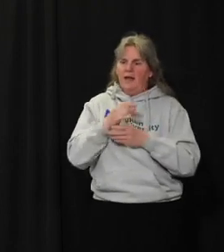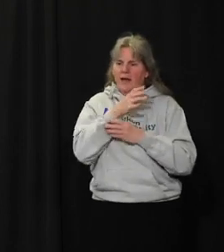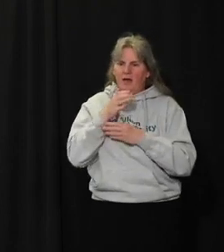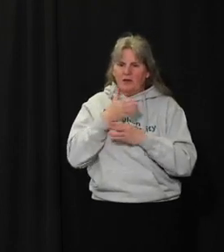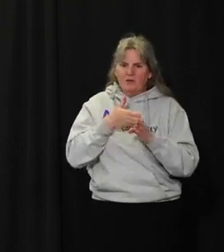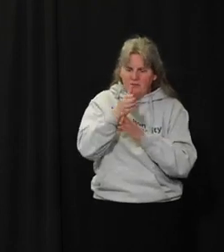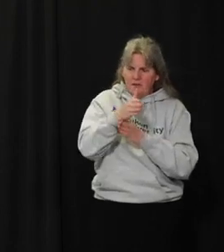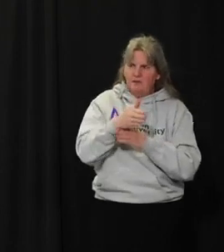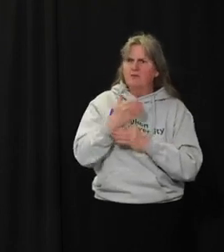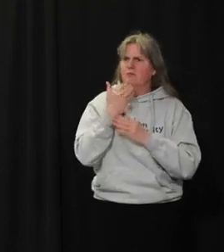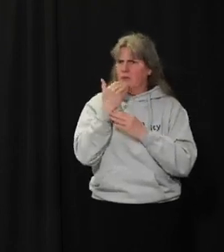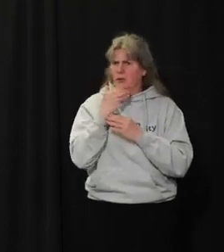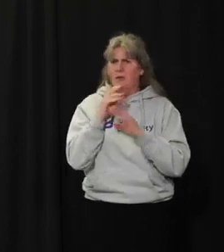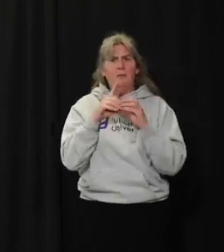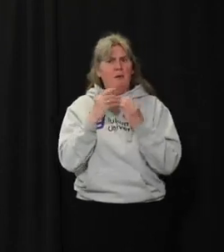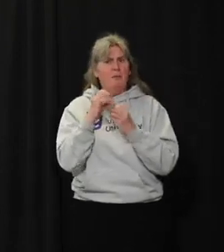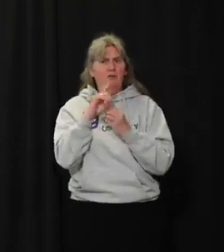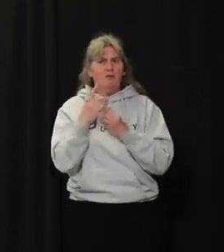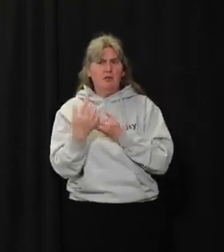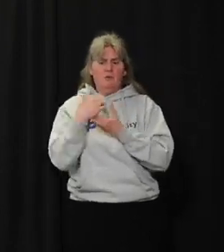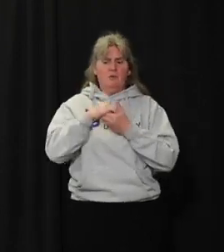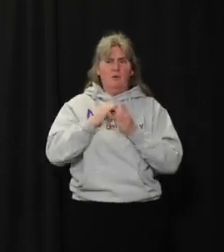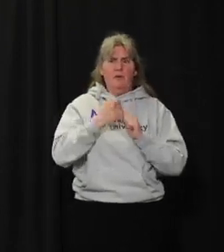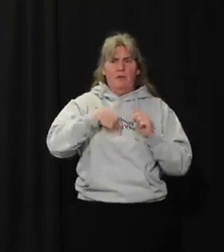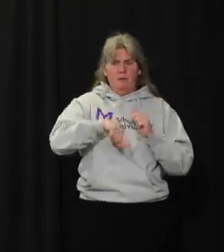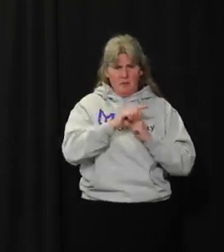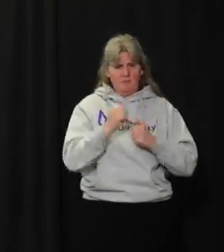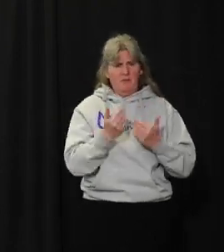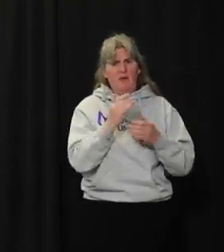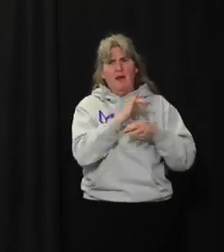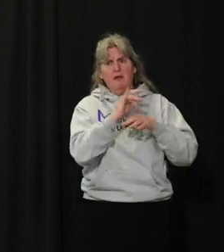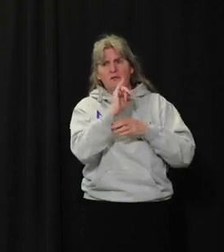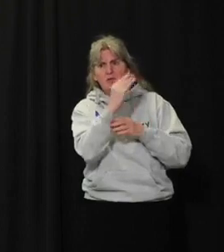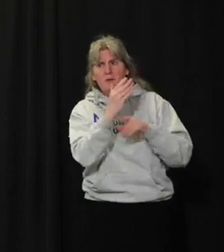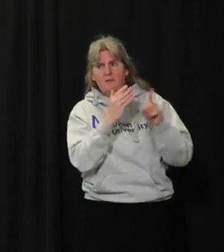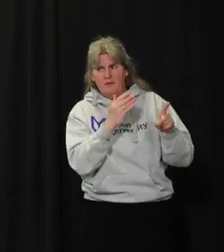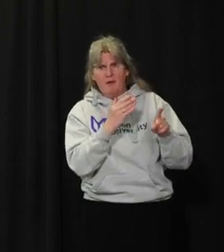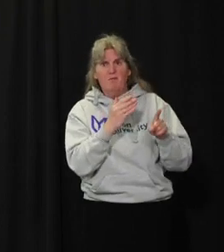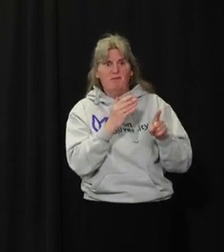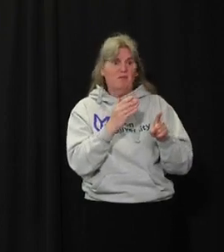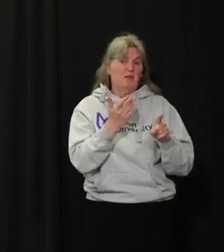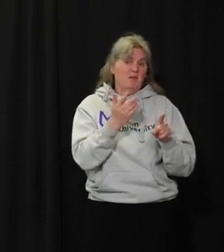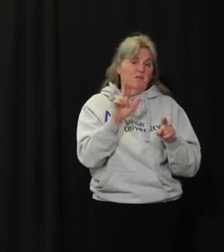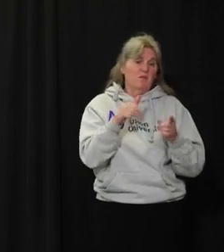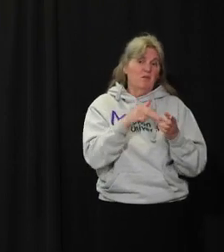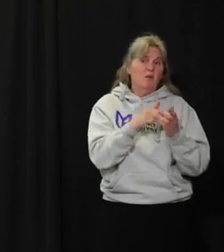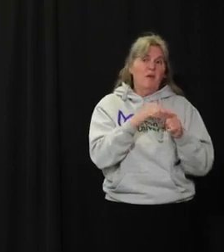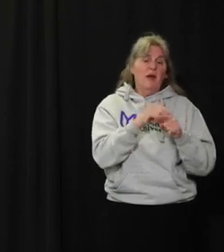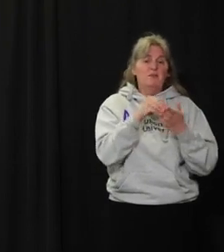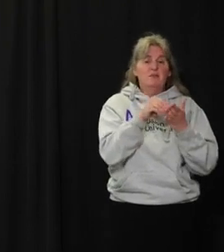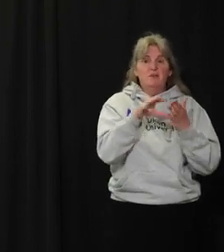So I appreciate the work of the Department of Education with us to now provide visa jobs which normally would not be in place